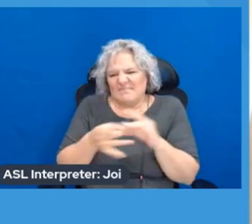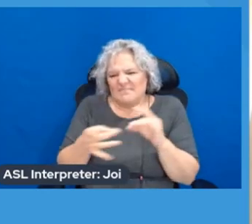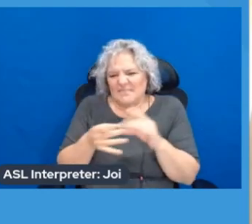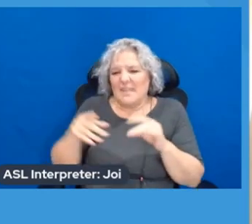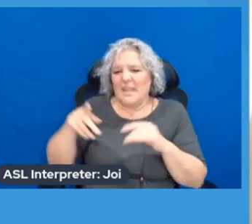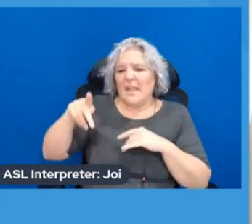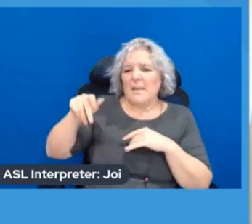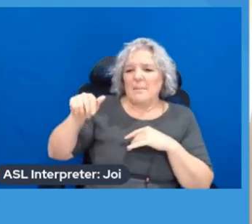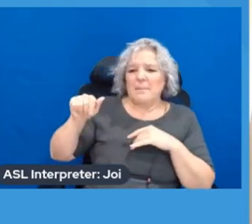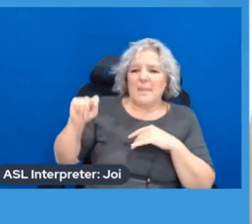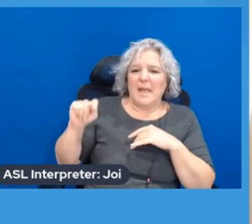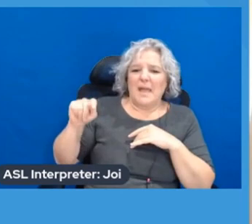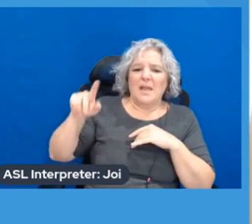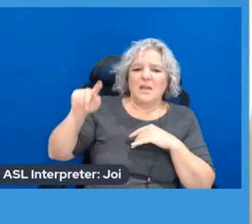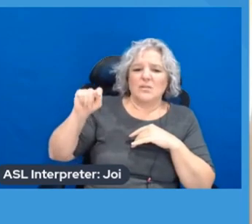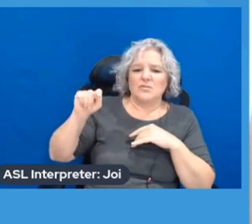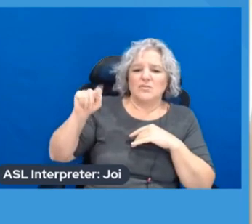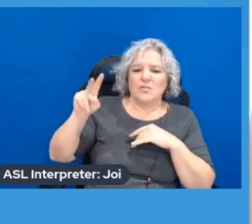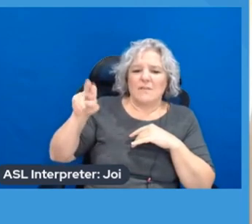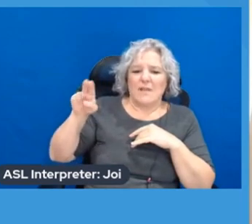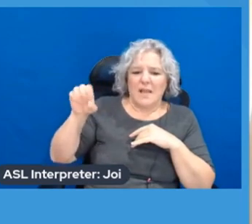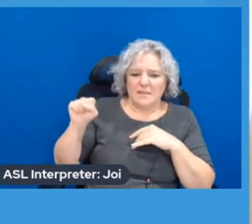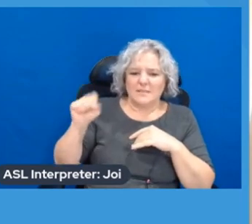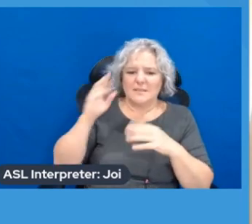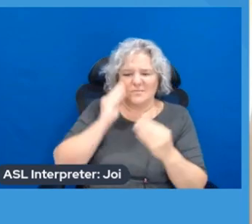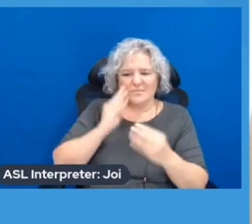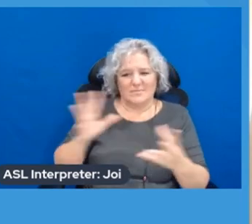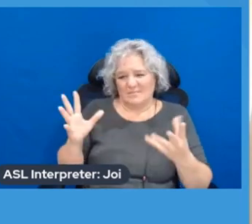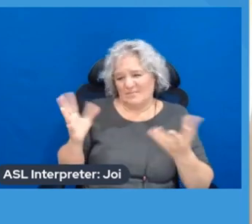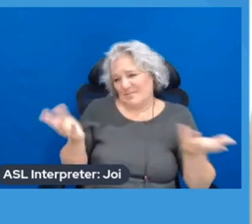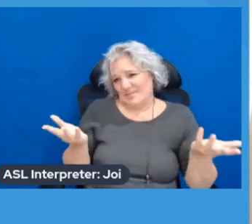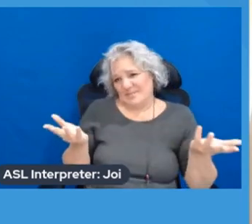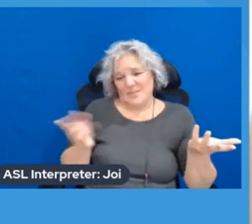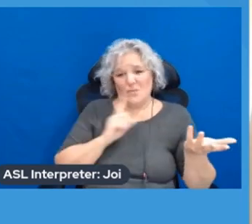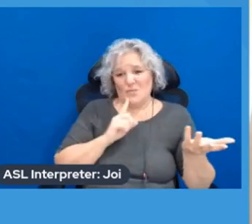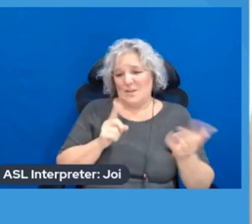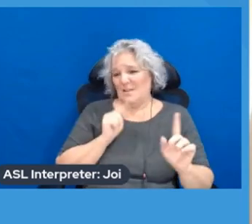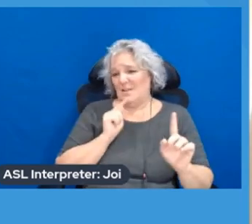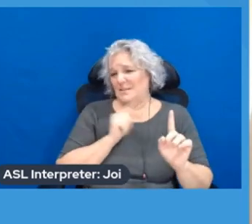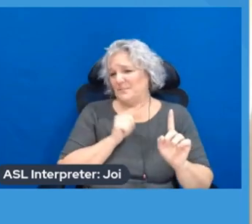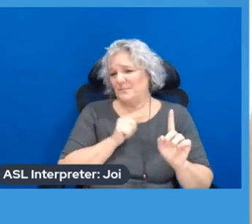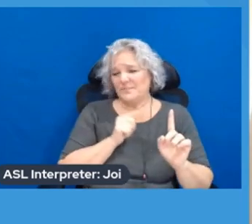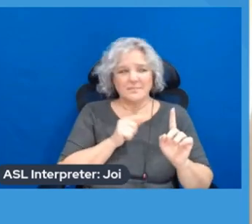There aren't many people in your life who you can describe as truly genuine.